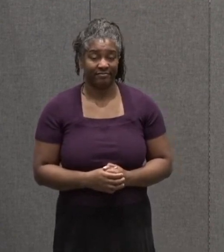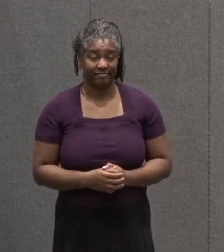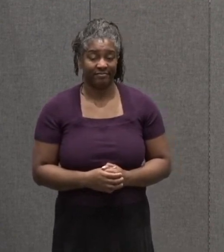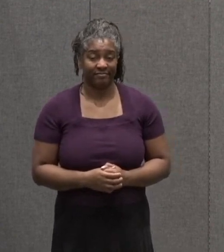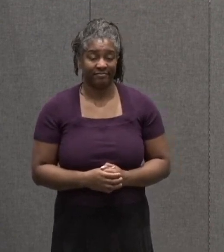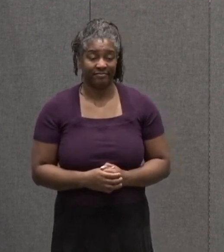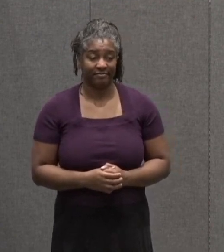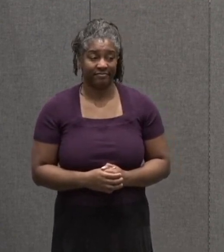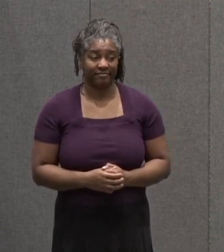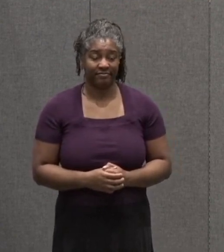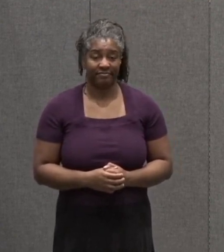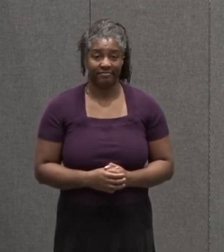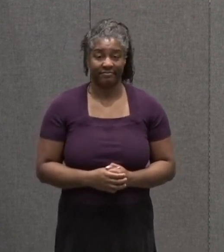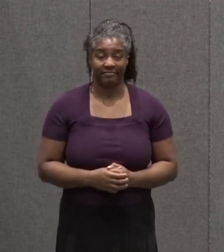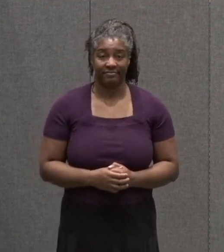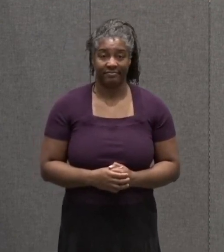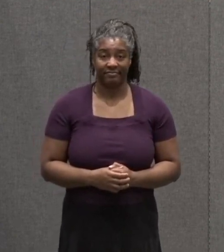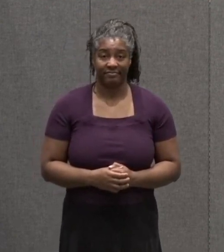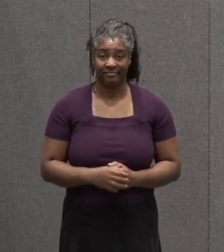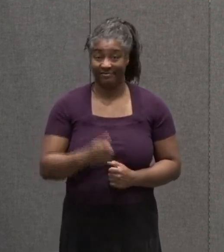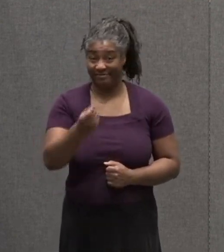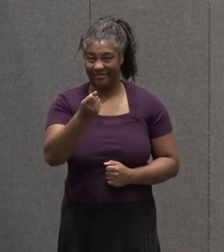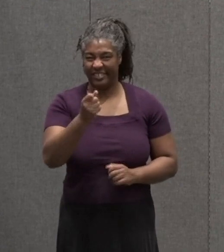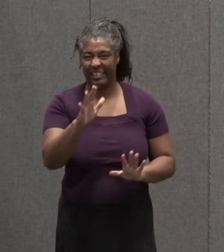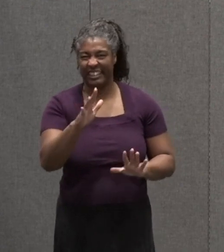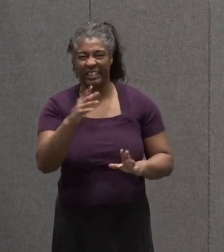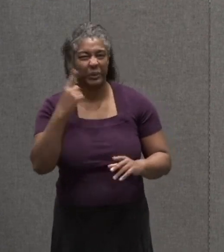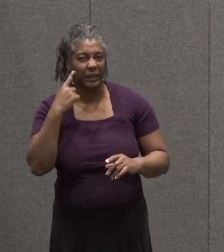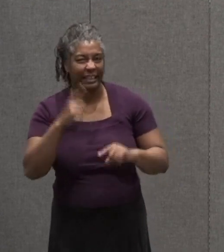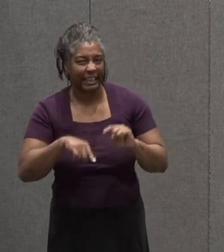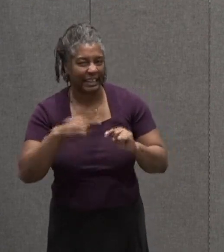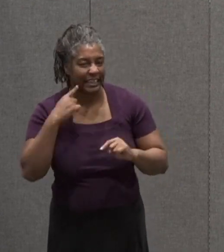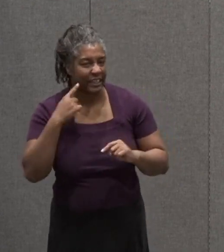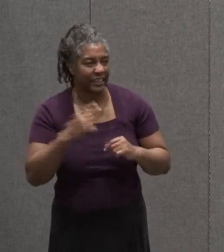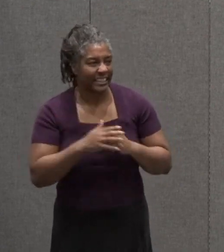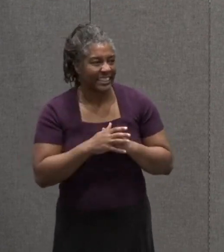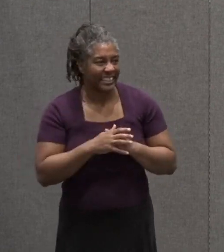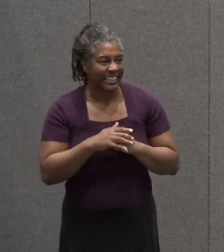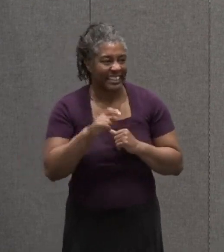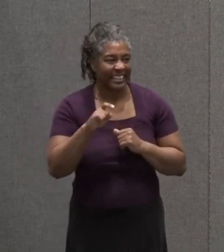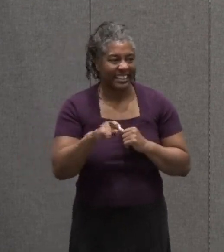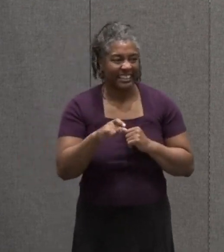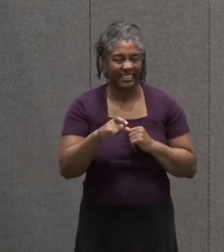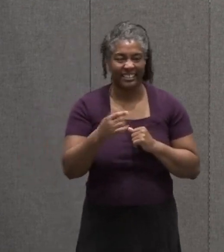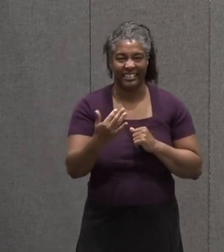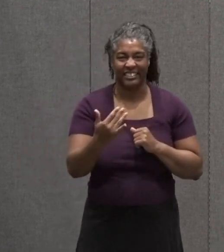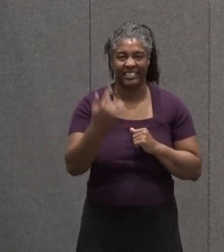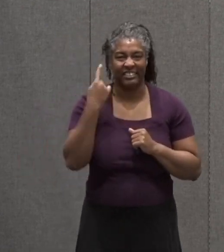[Woman] Battery you 90%. Hold on. We had to wait for my little speaker hold on.